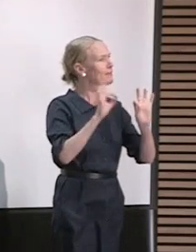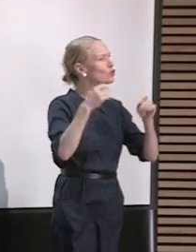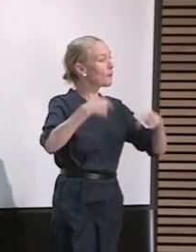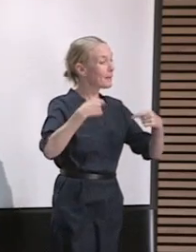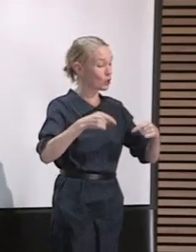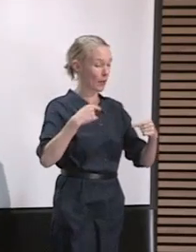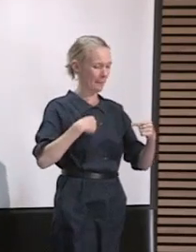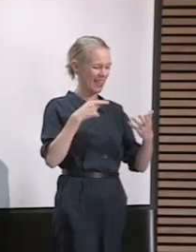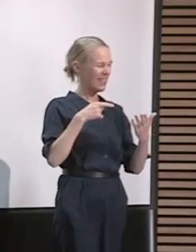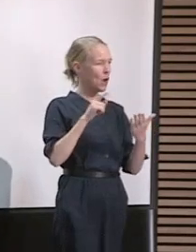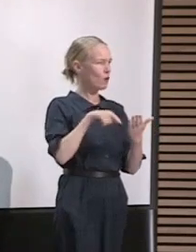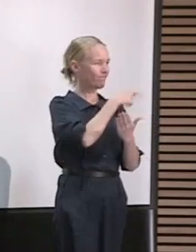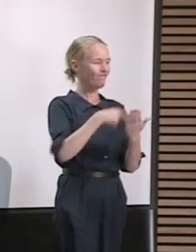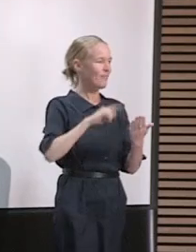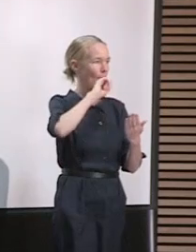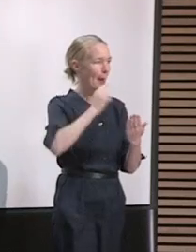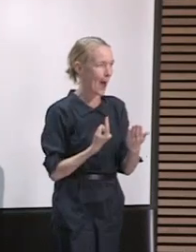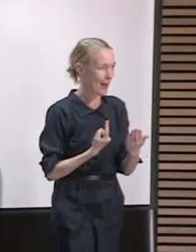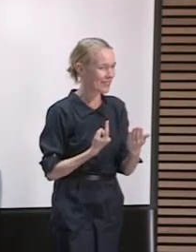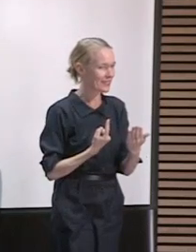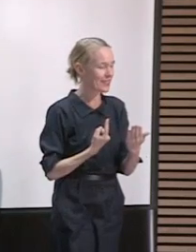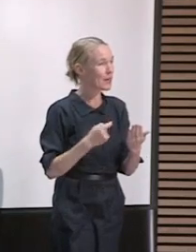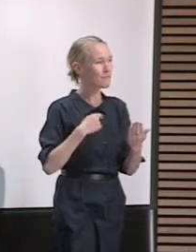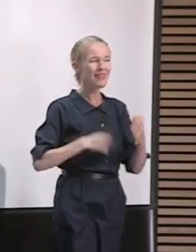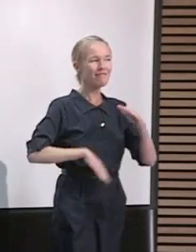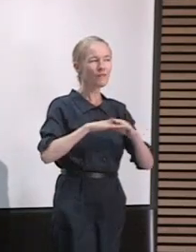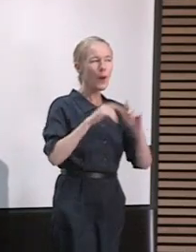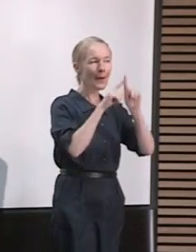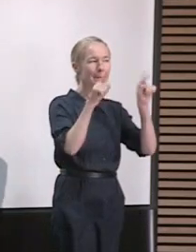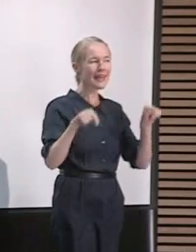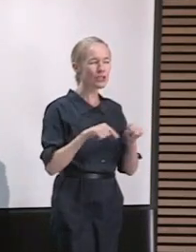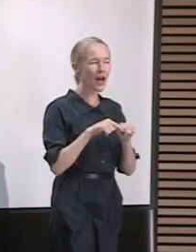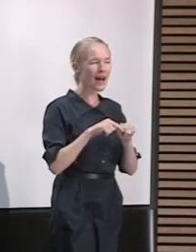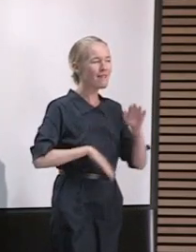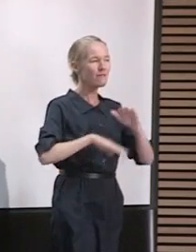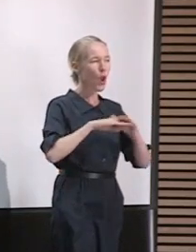declined the application for